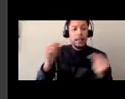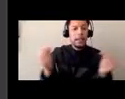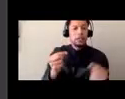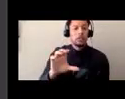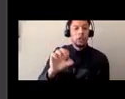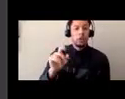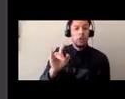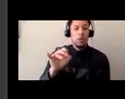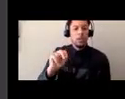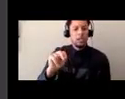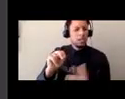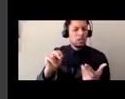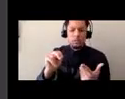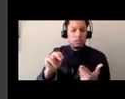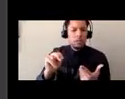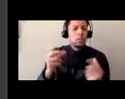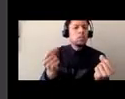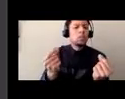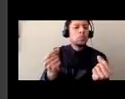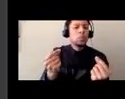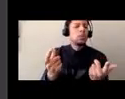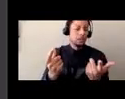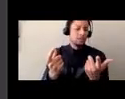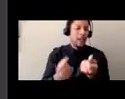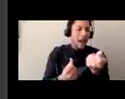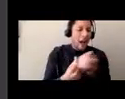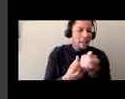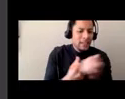Advocacy and educational organization.